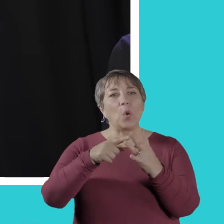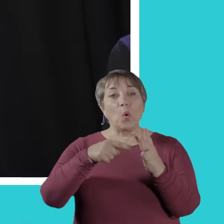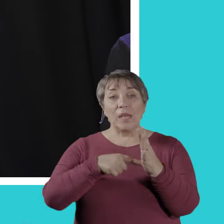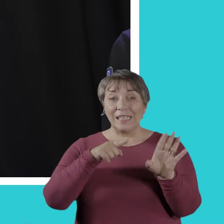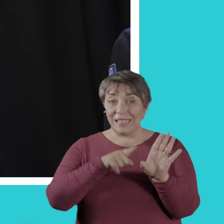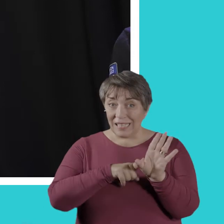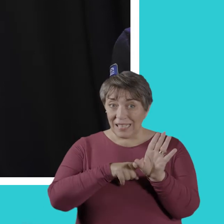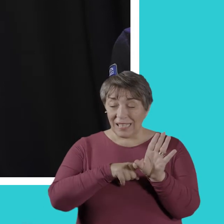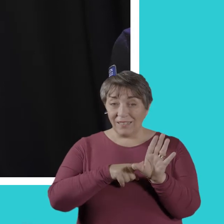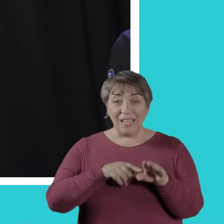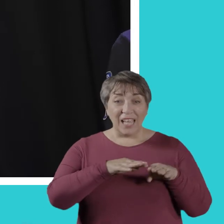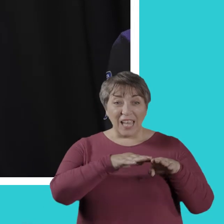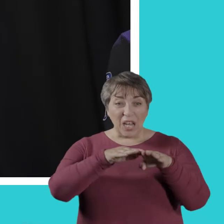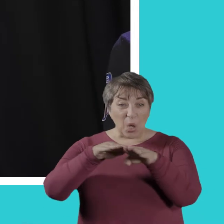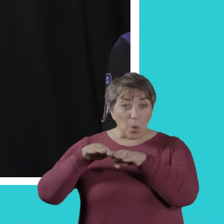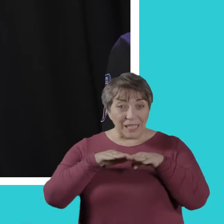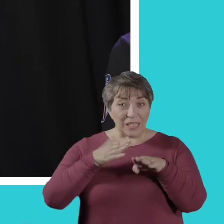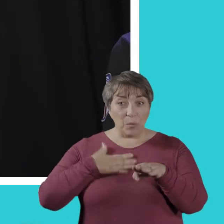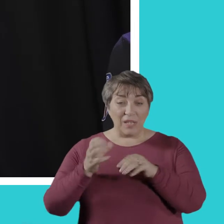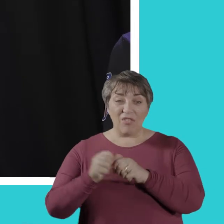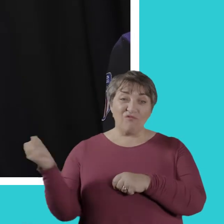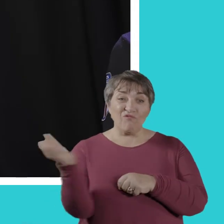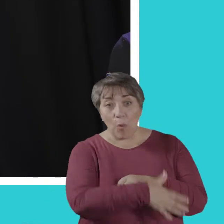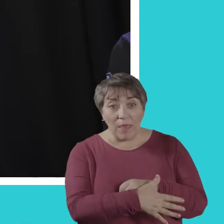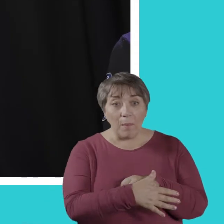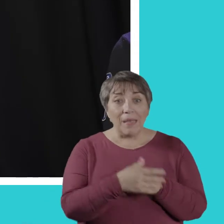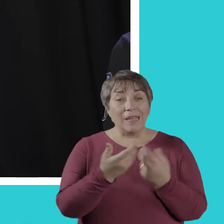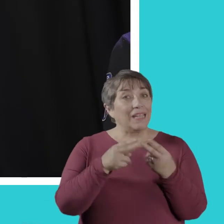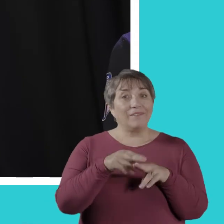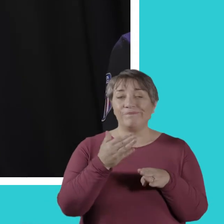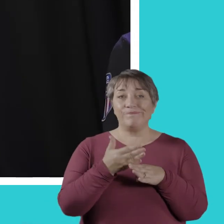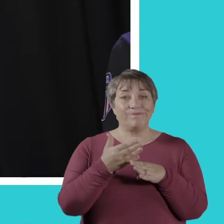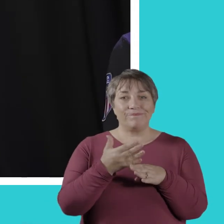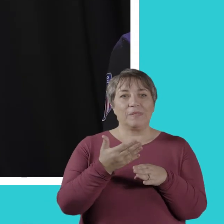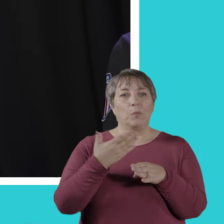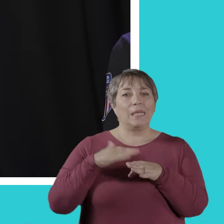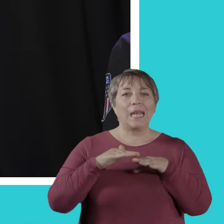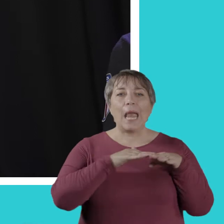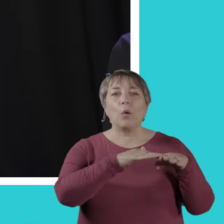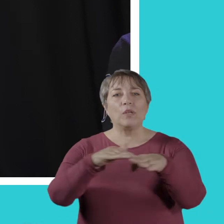that people aren't going to be held to account in order to you know make places safe for all of us.